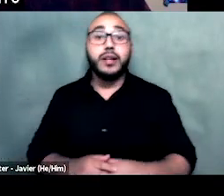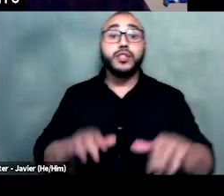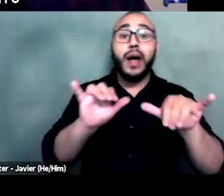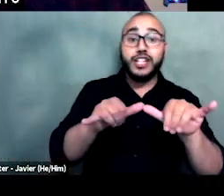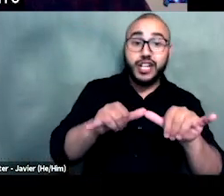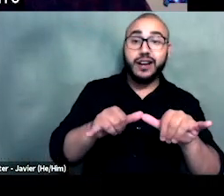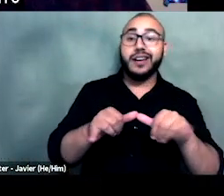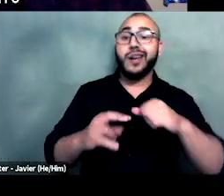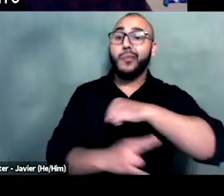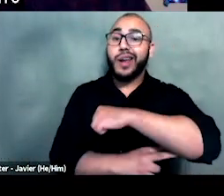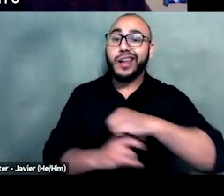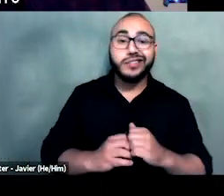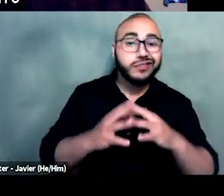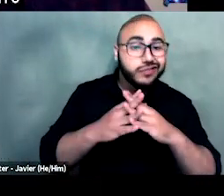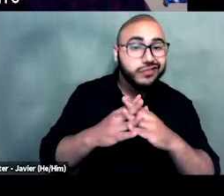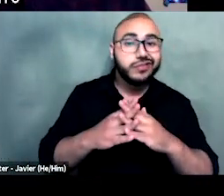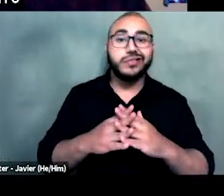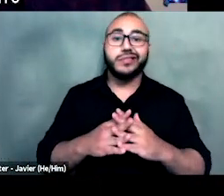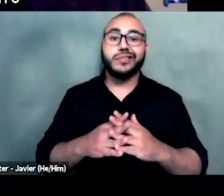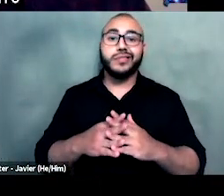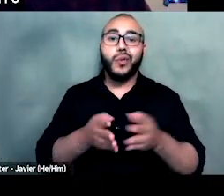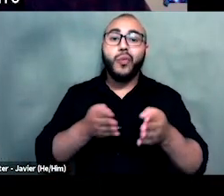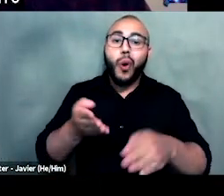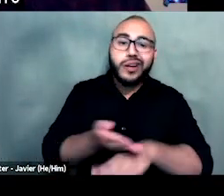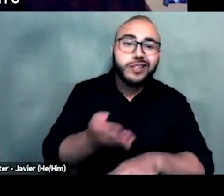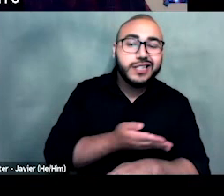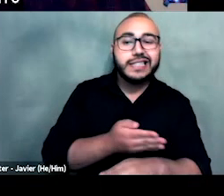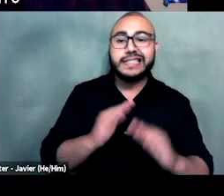bridge building, road construction, apartment style living, city planning, the construction